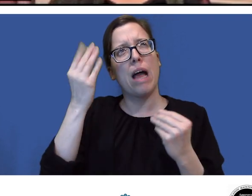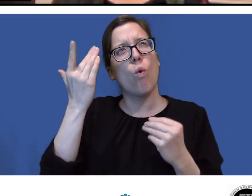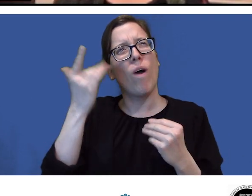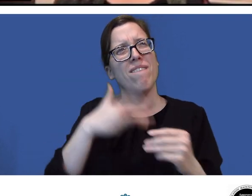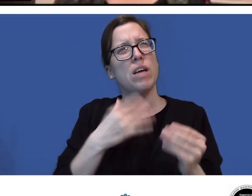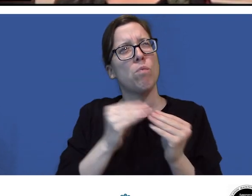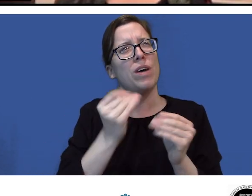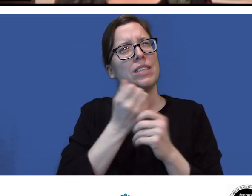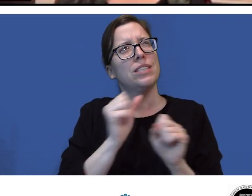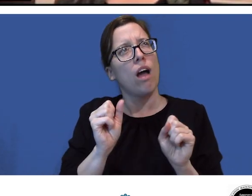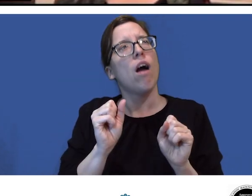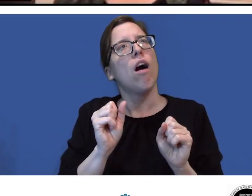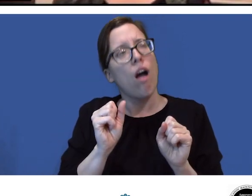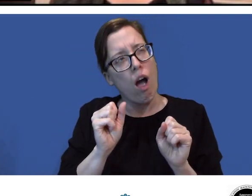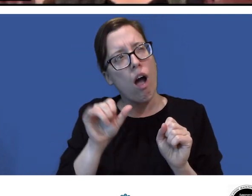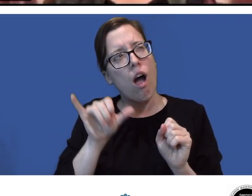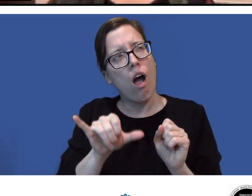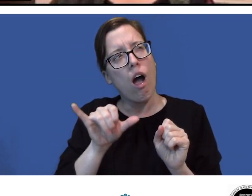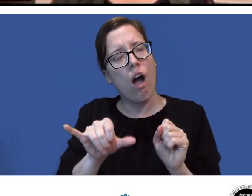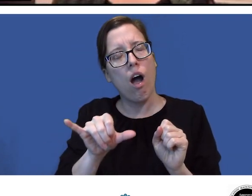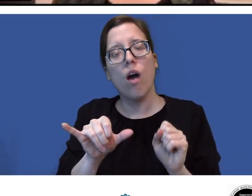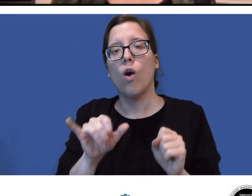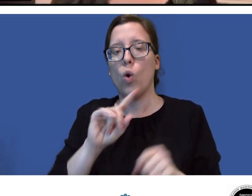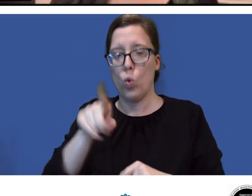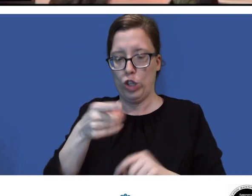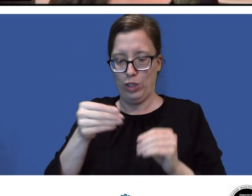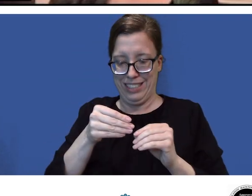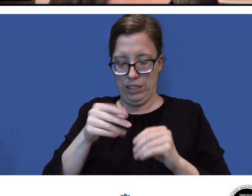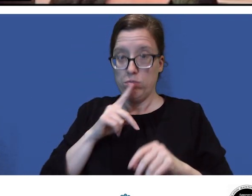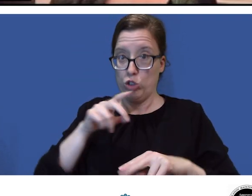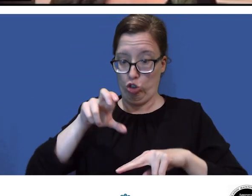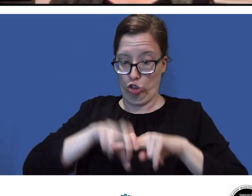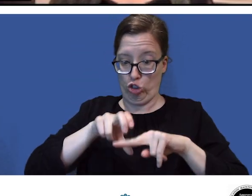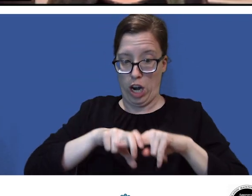in a chair one, you're closer to the floor and